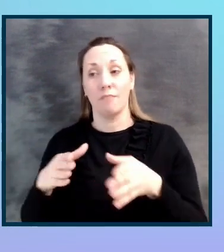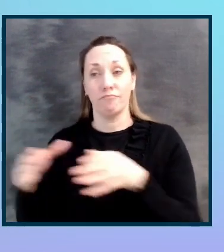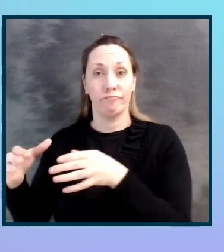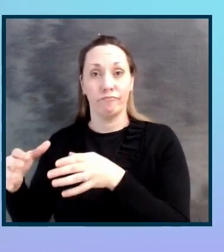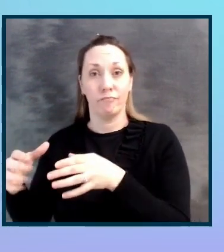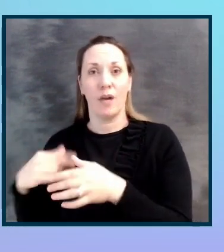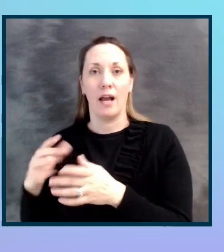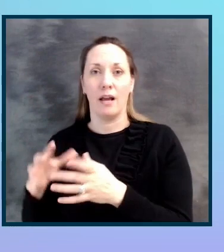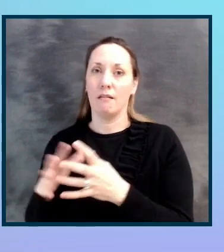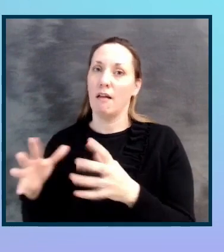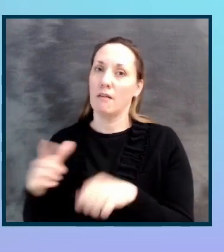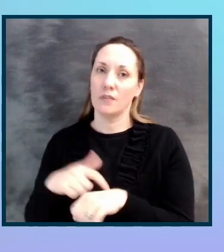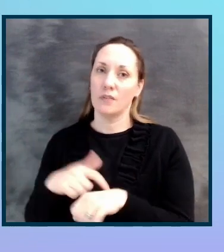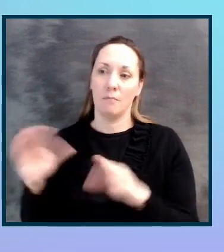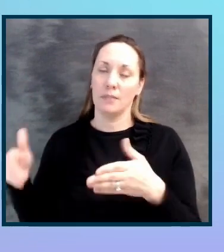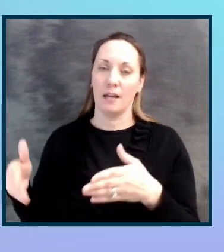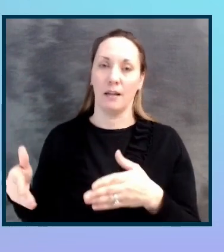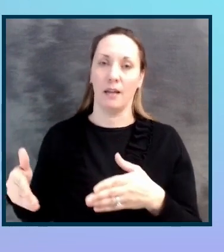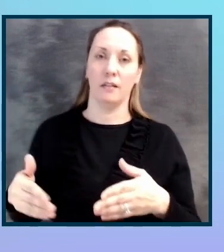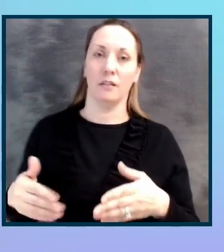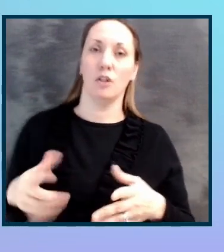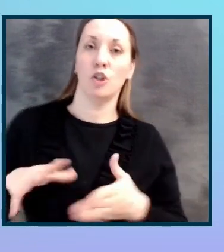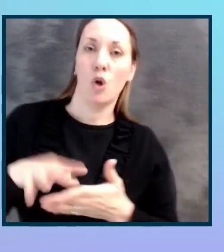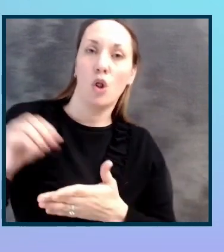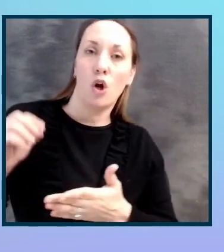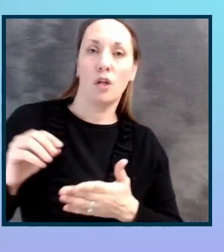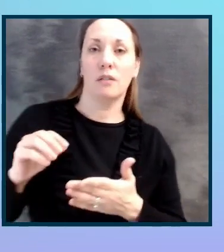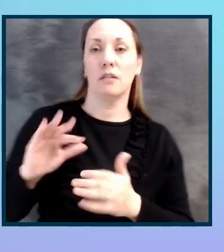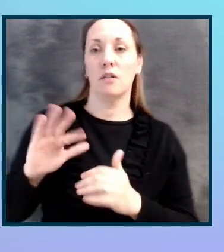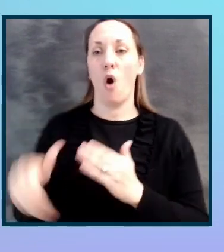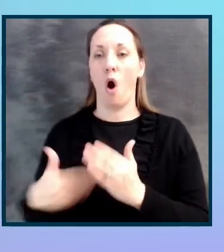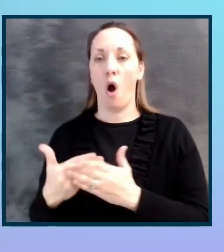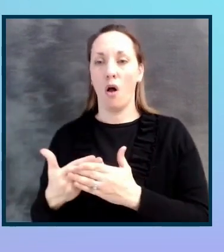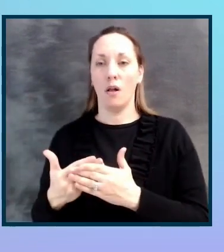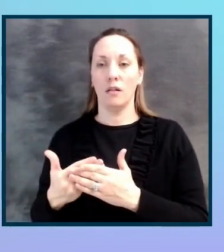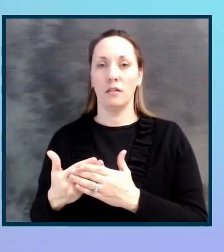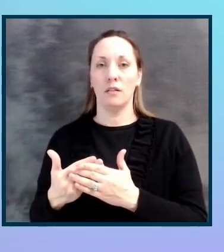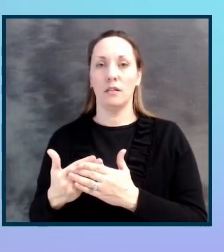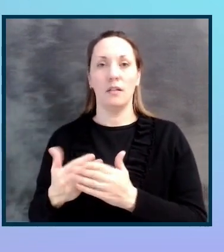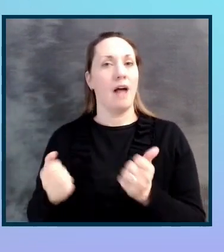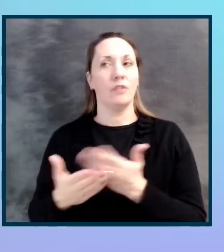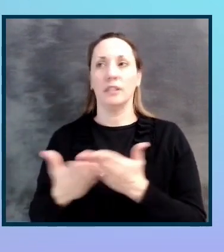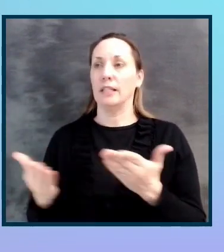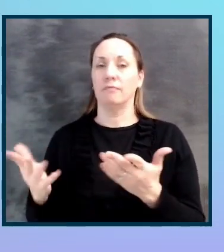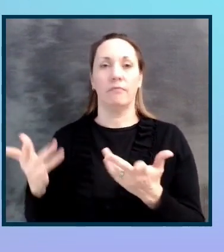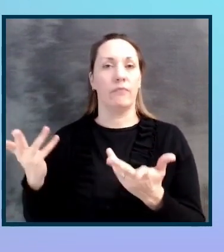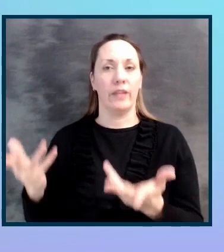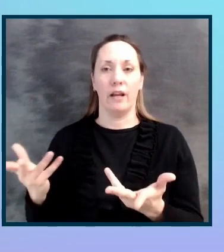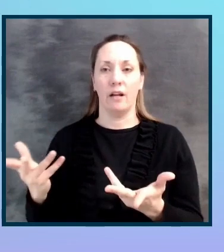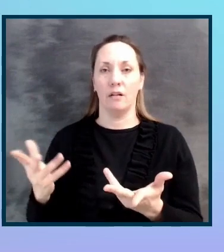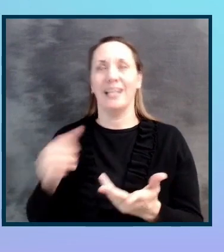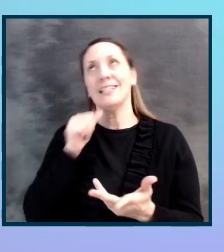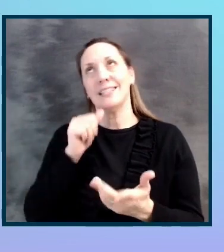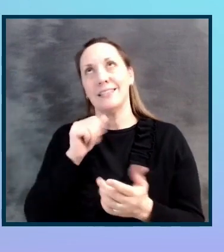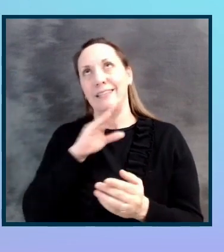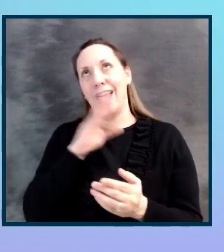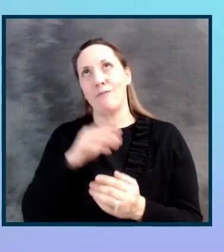I had the time dedicated to learn to all of the ins and outs. I say all of the ins and outs, there's never an all of the ins and outs, but enough of the ins